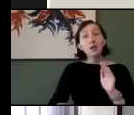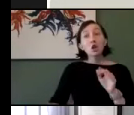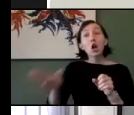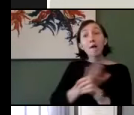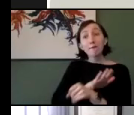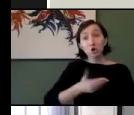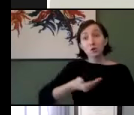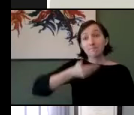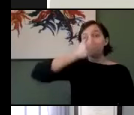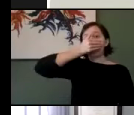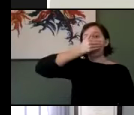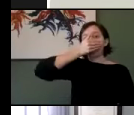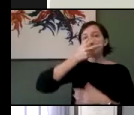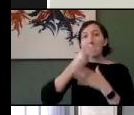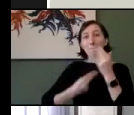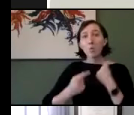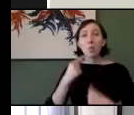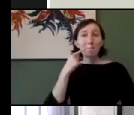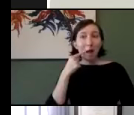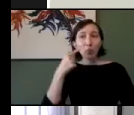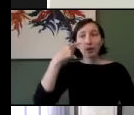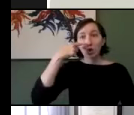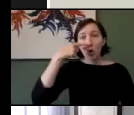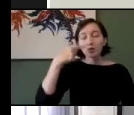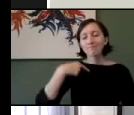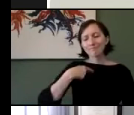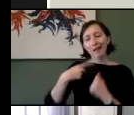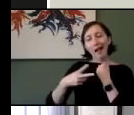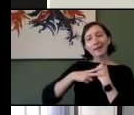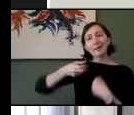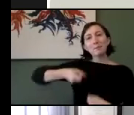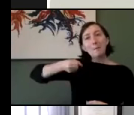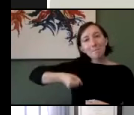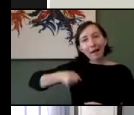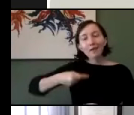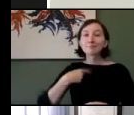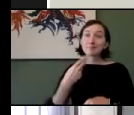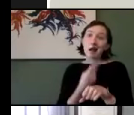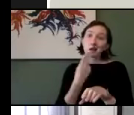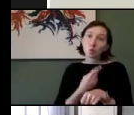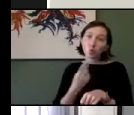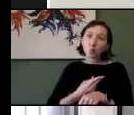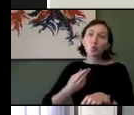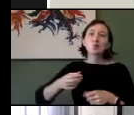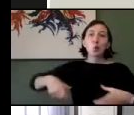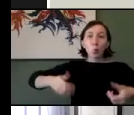I have a bag on my power wheelchair,